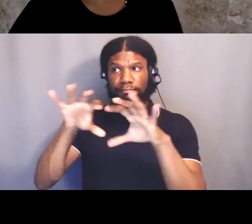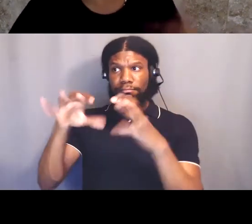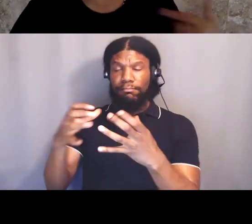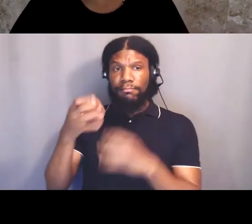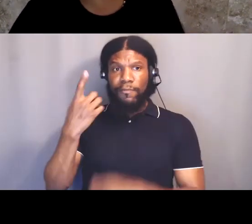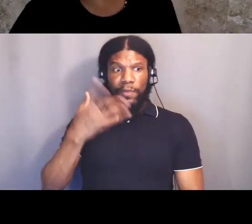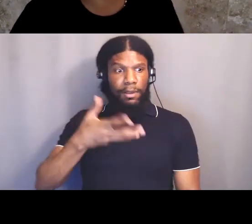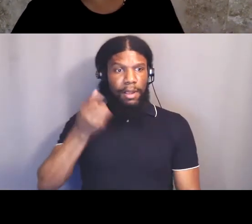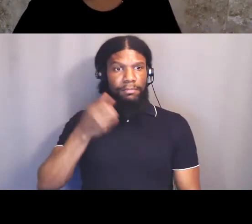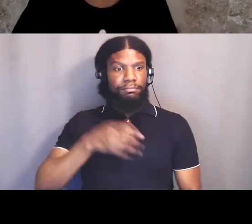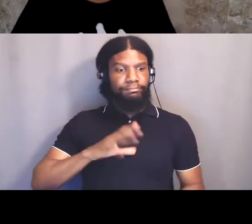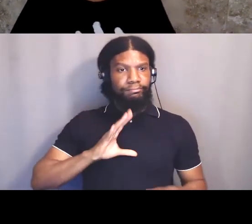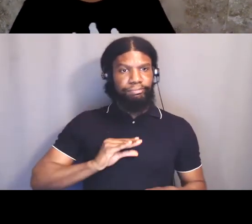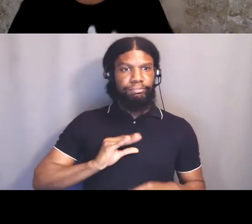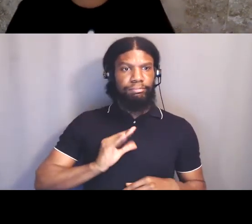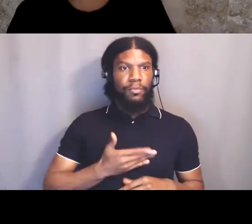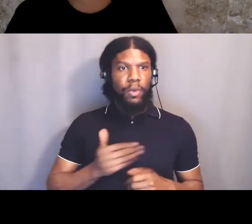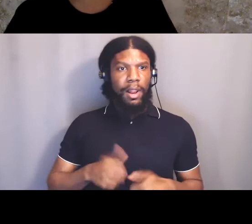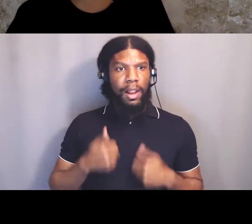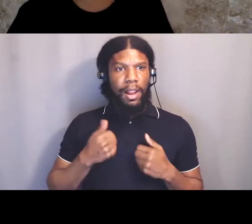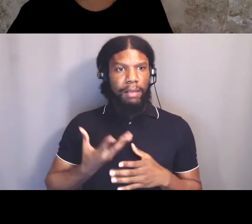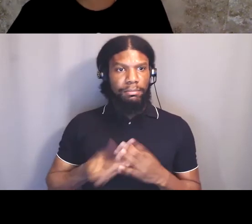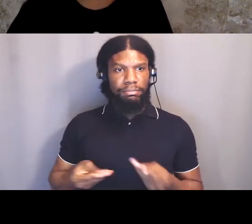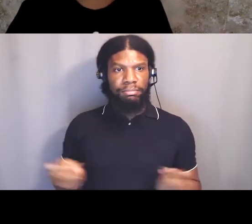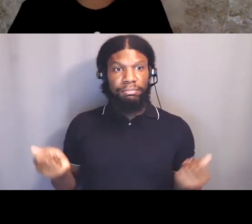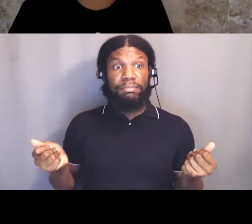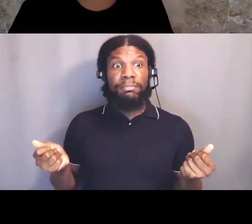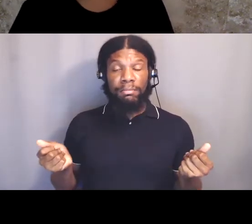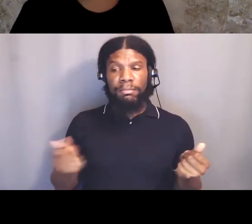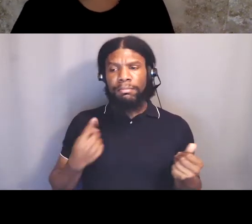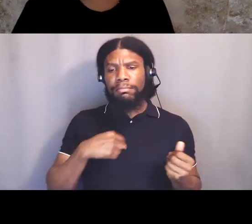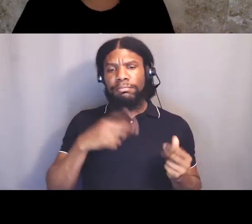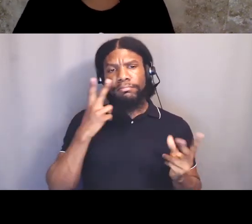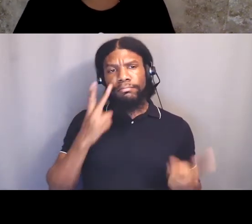And as we think about the one year anniversary of George Floyd, right.